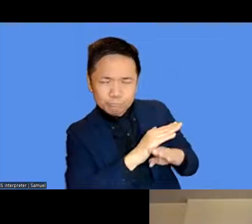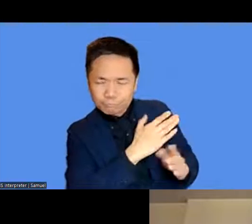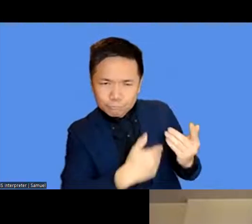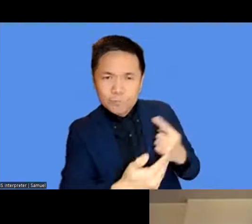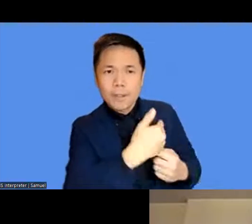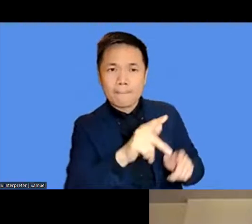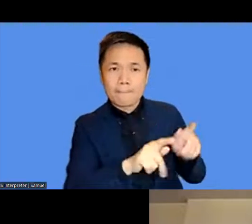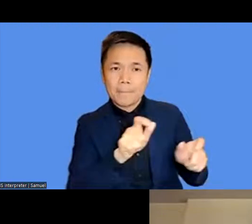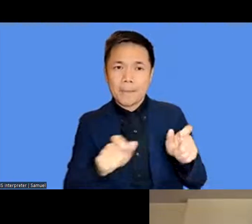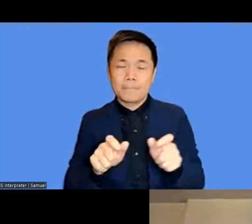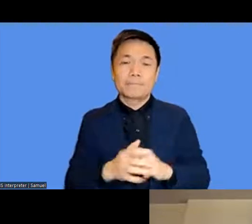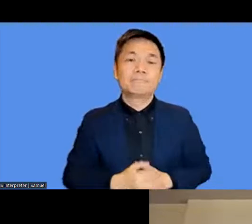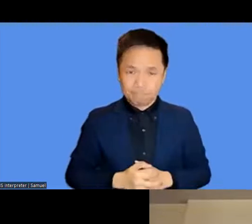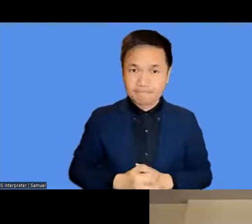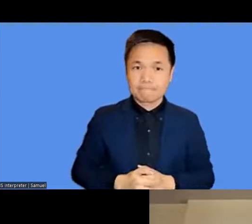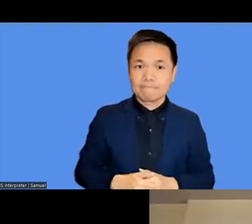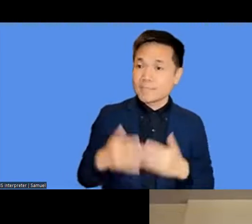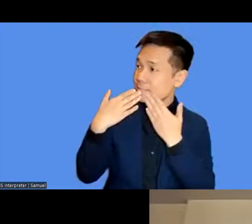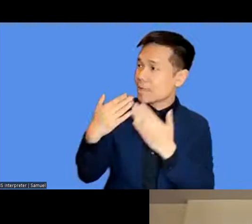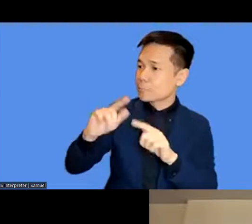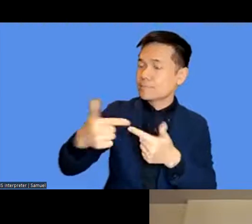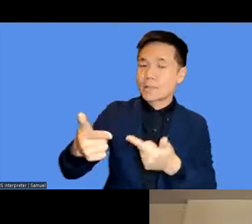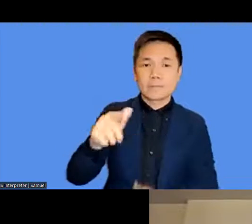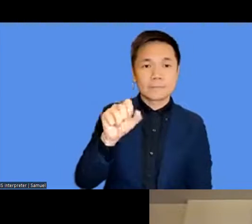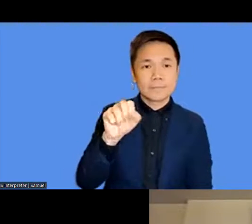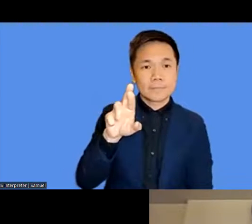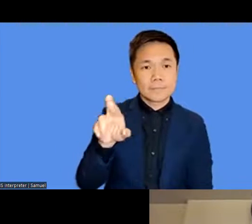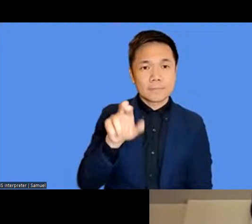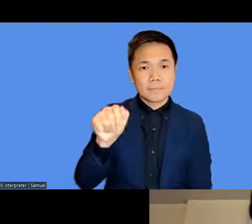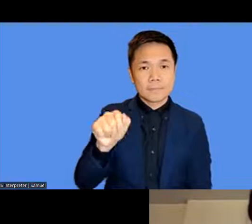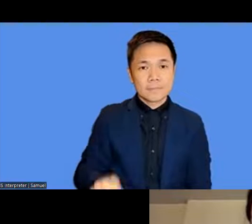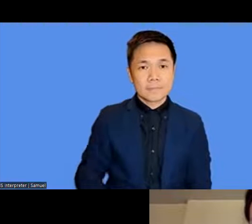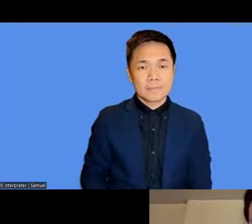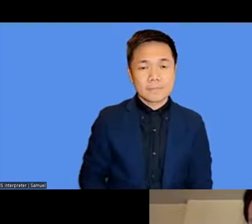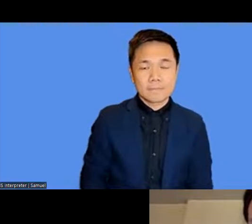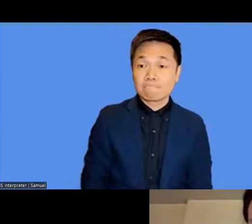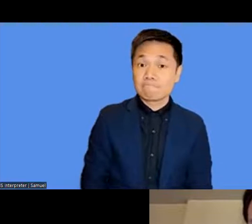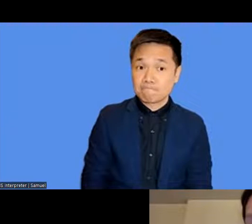Sure. I underline what Elizabeth just said.